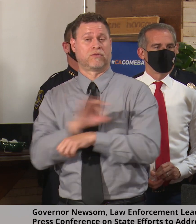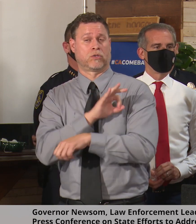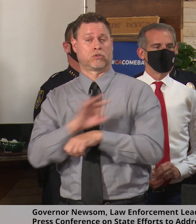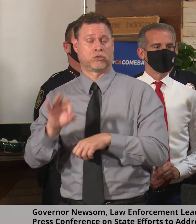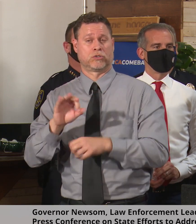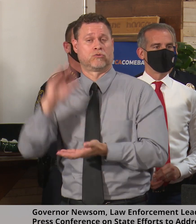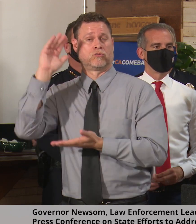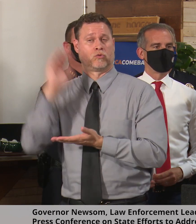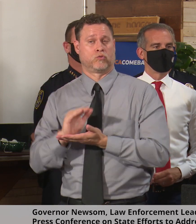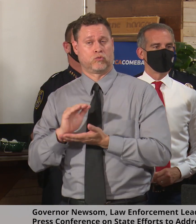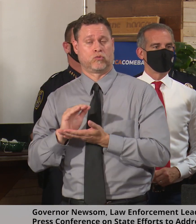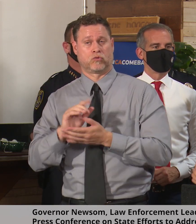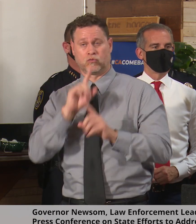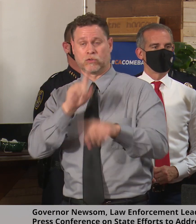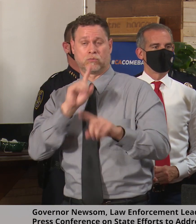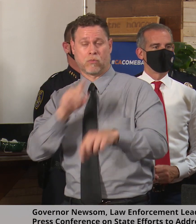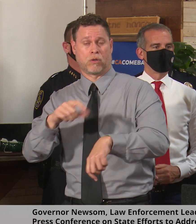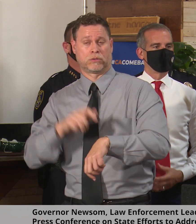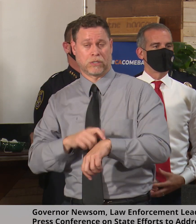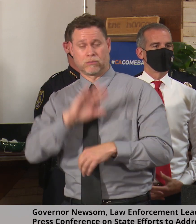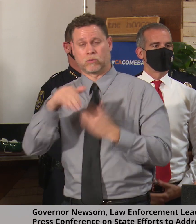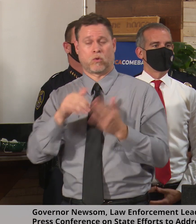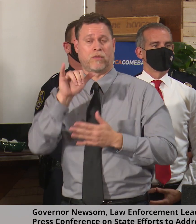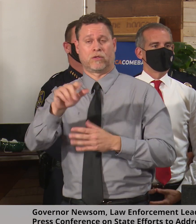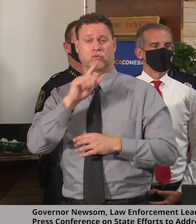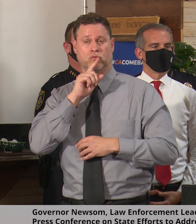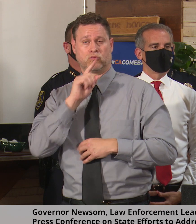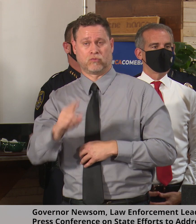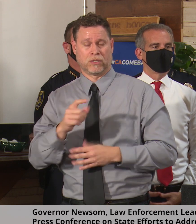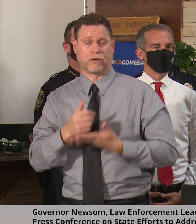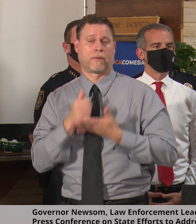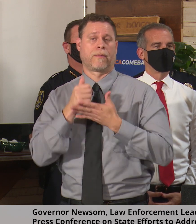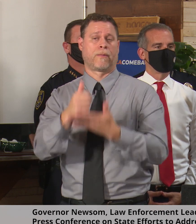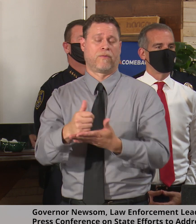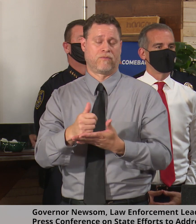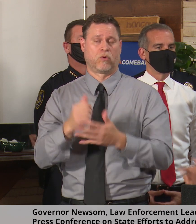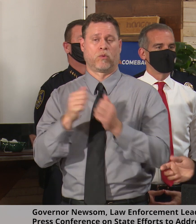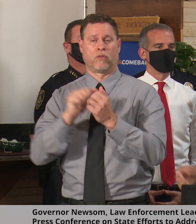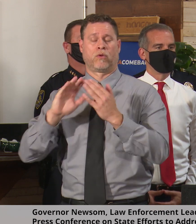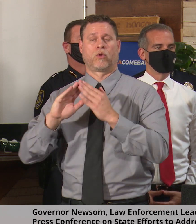reduces response times and I think all that is really helpful to our community. But I think